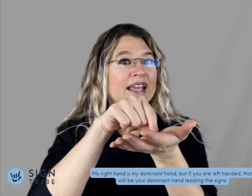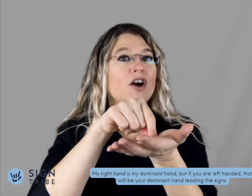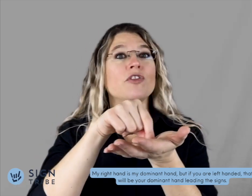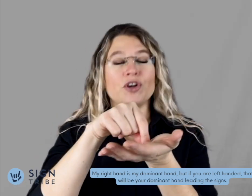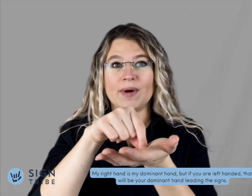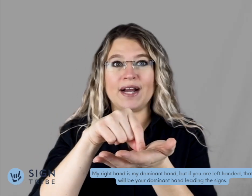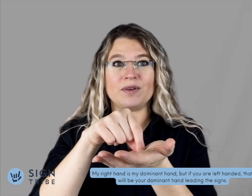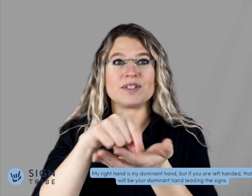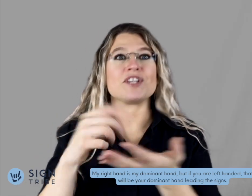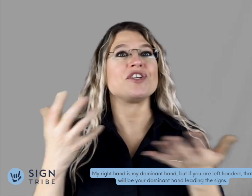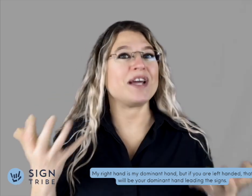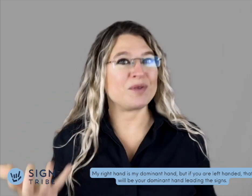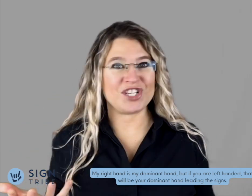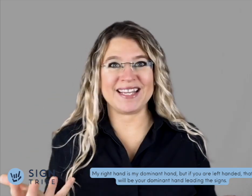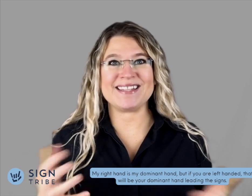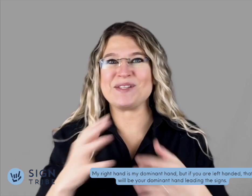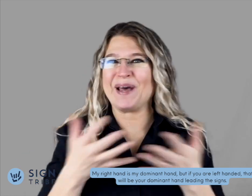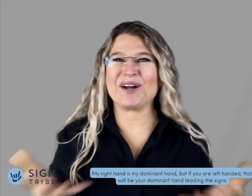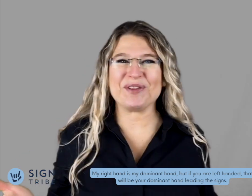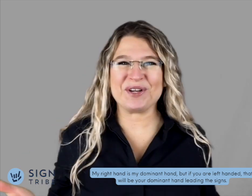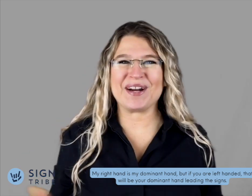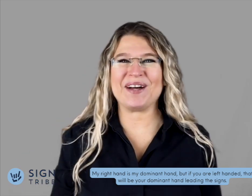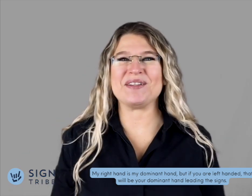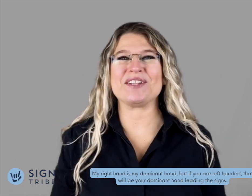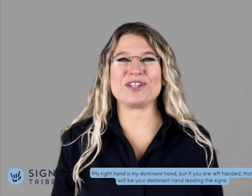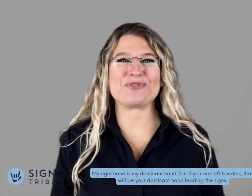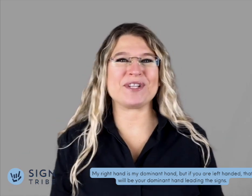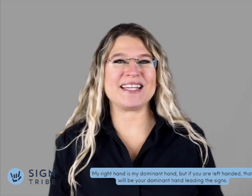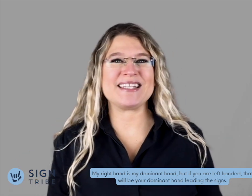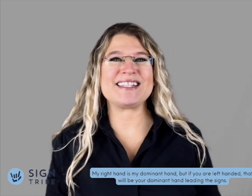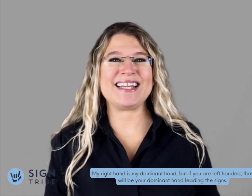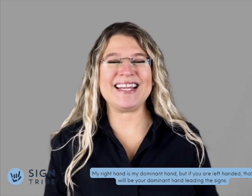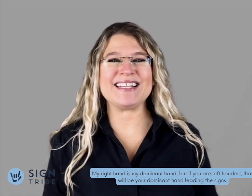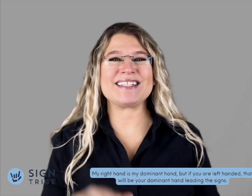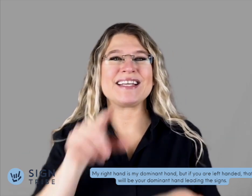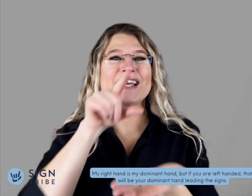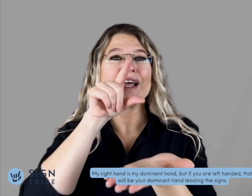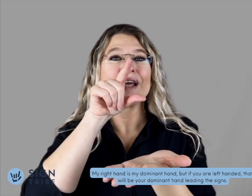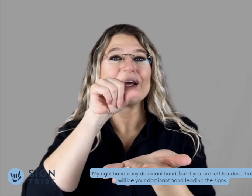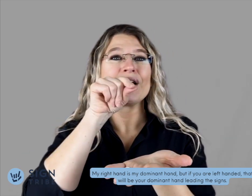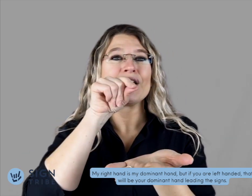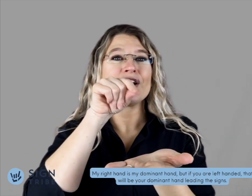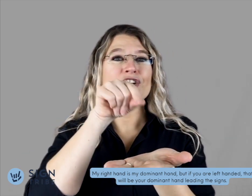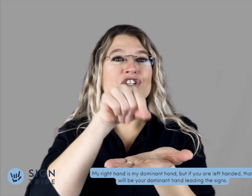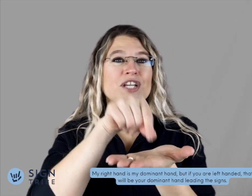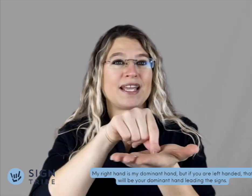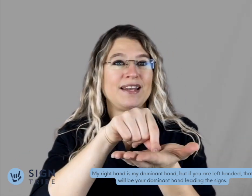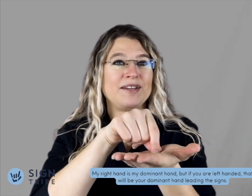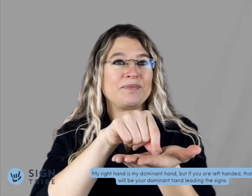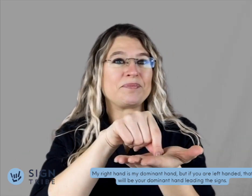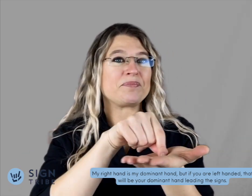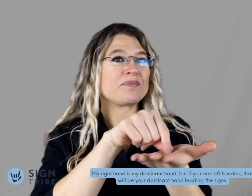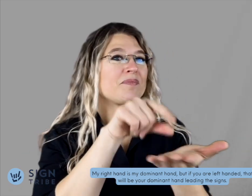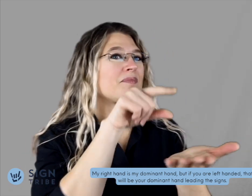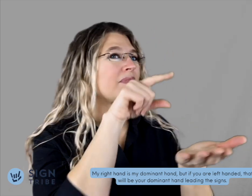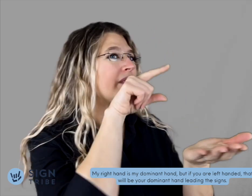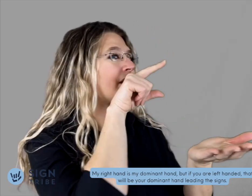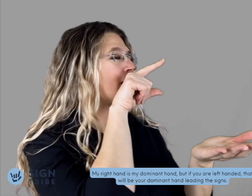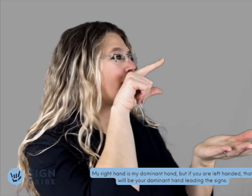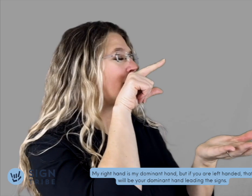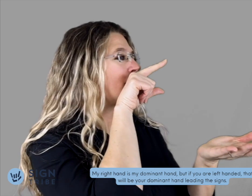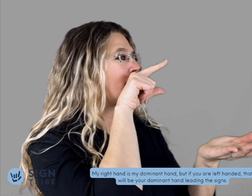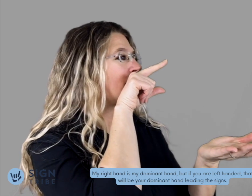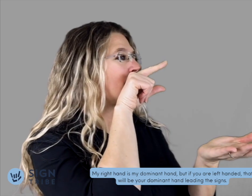on the ground because you know how chickens peck on the ground and look for things to eat. Chicken.